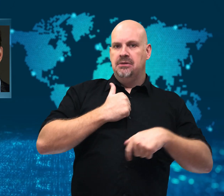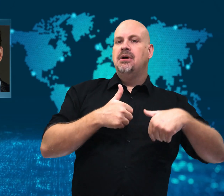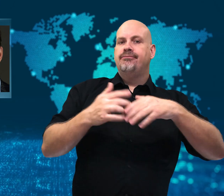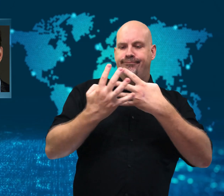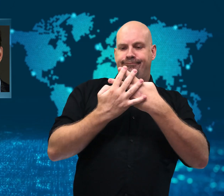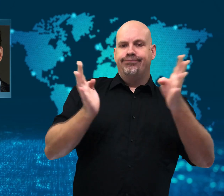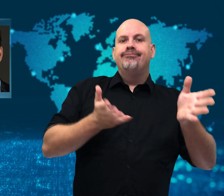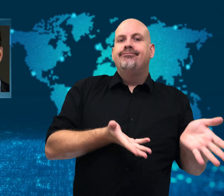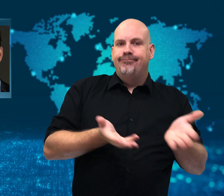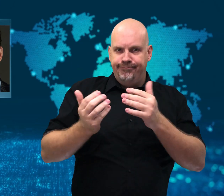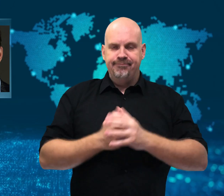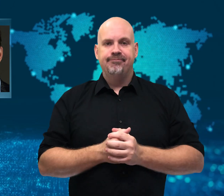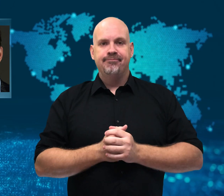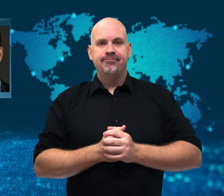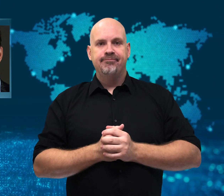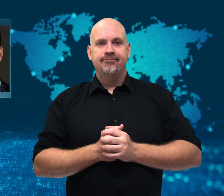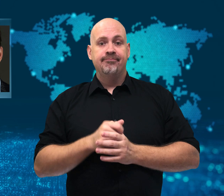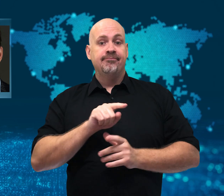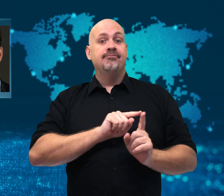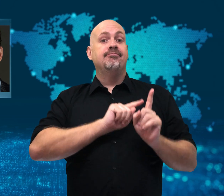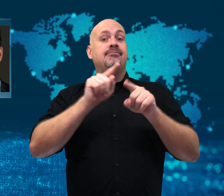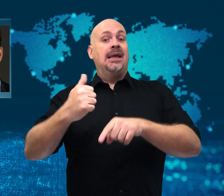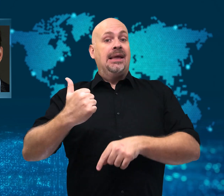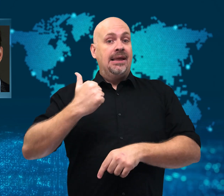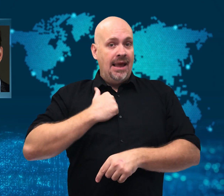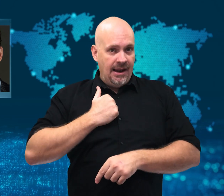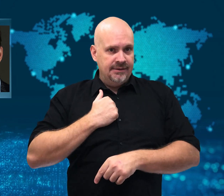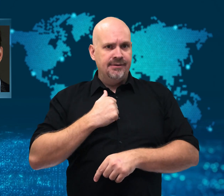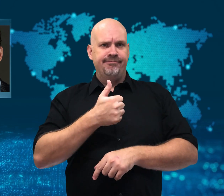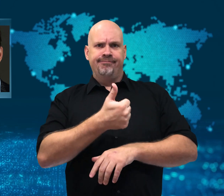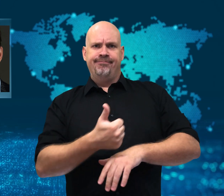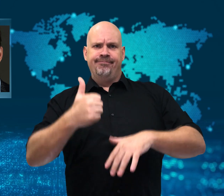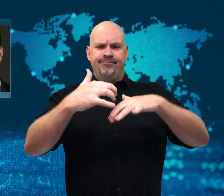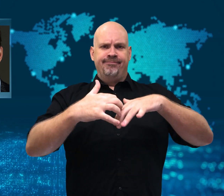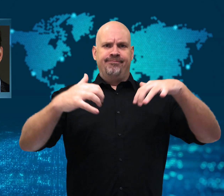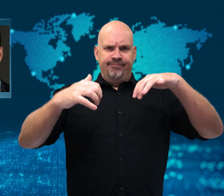The two Canadians were in good spirits and